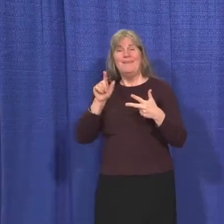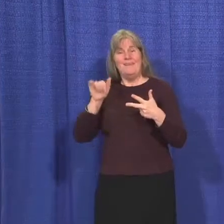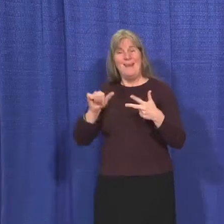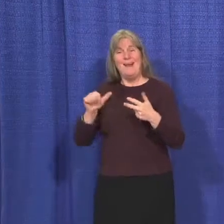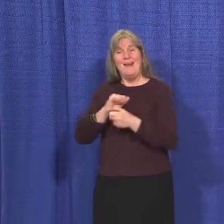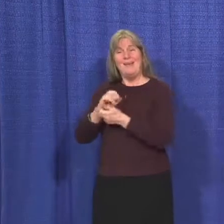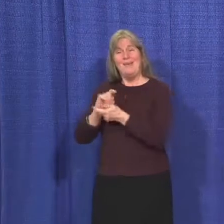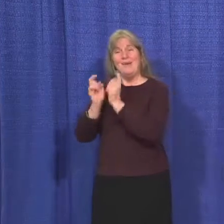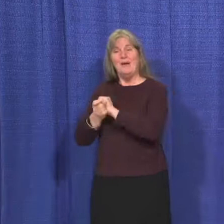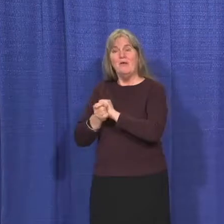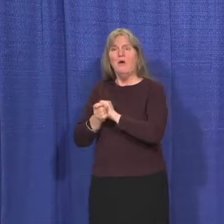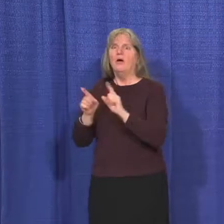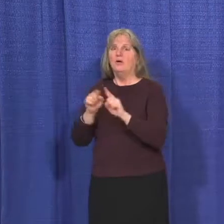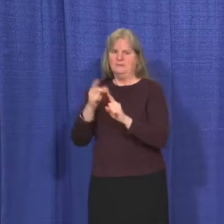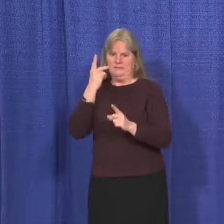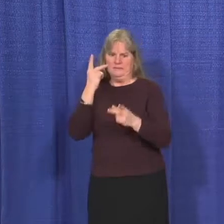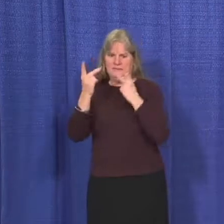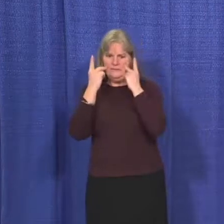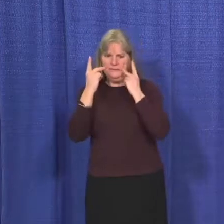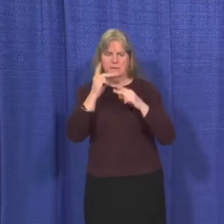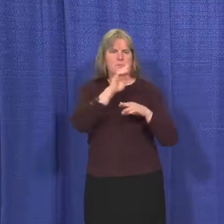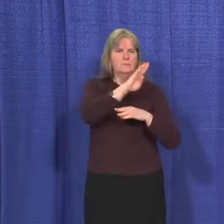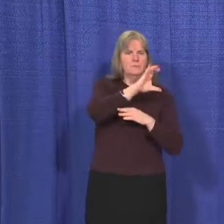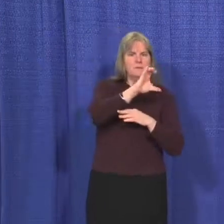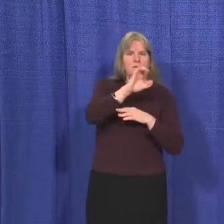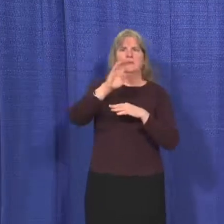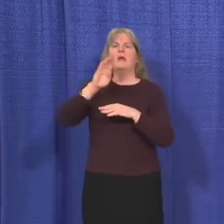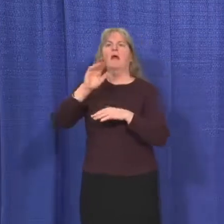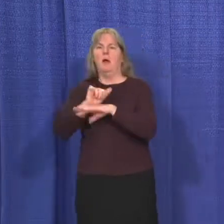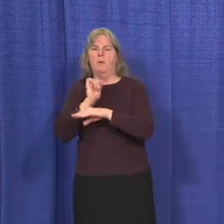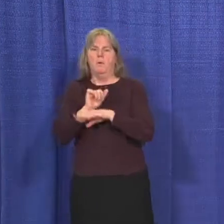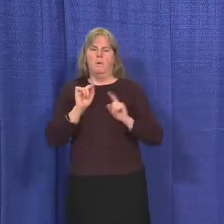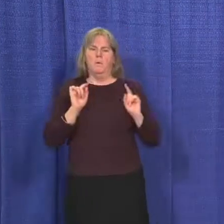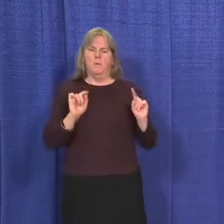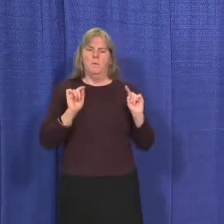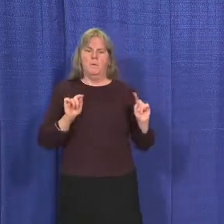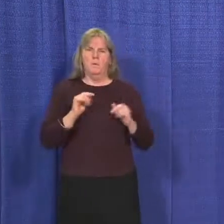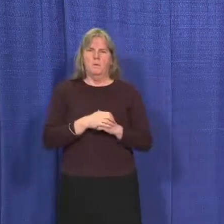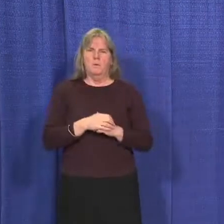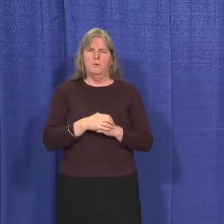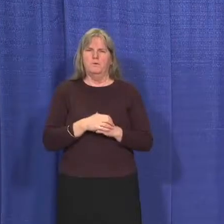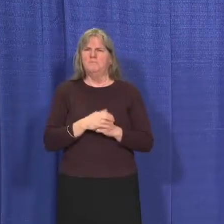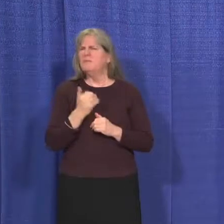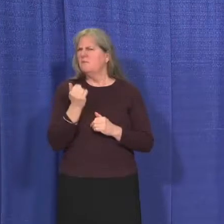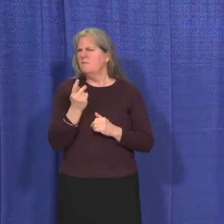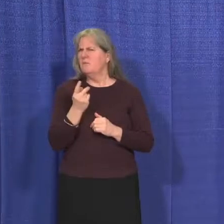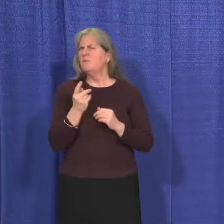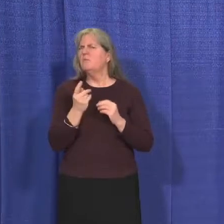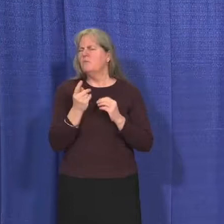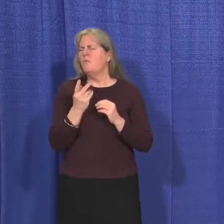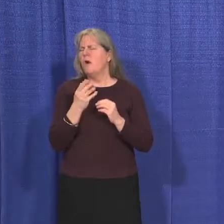outbreaks in several parts of the country, particularly in BC and Alberta. I wanted to take a few moments